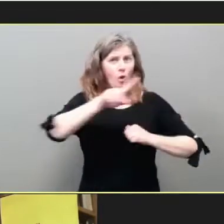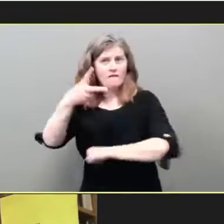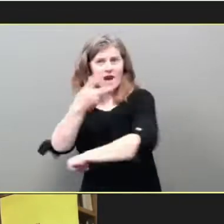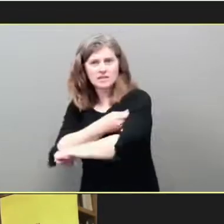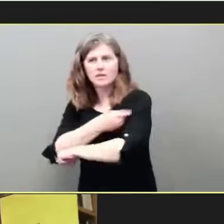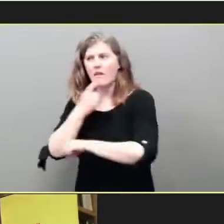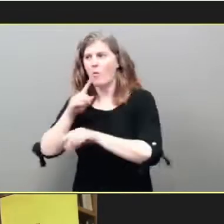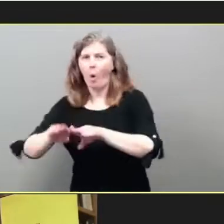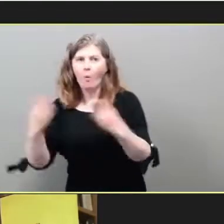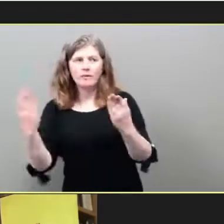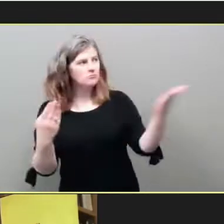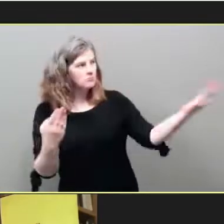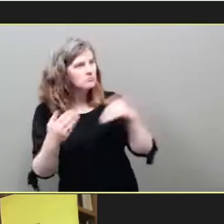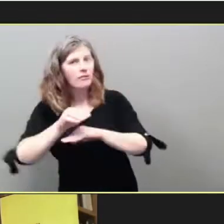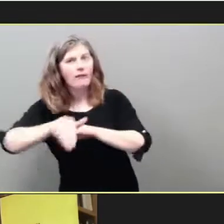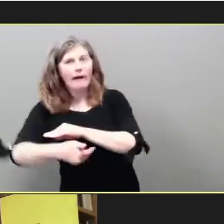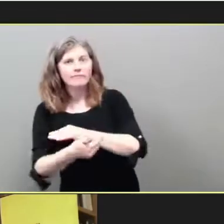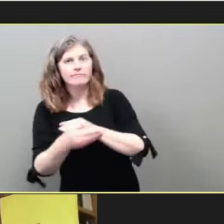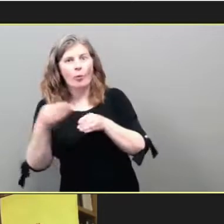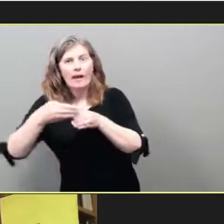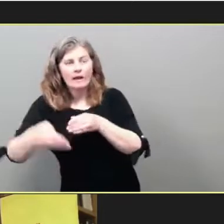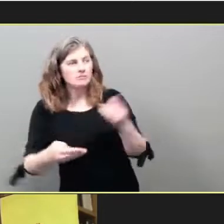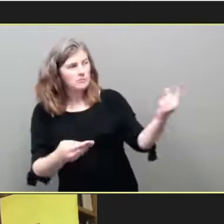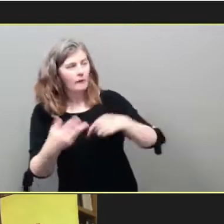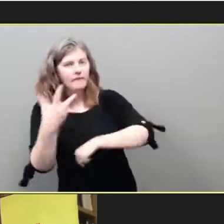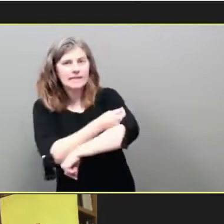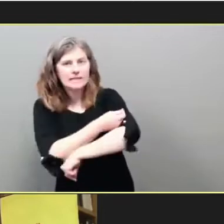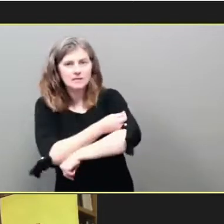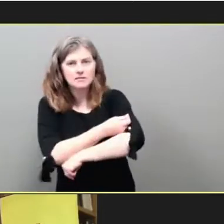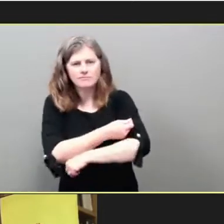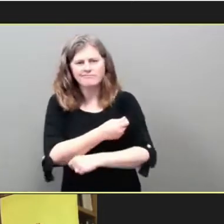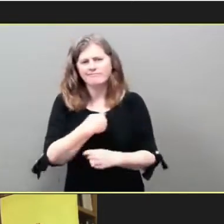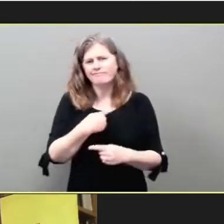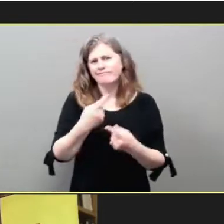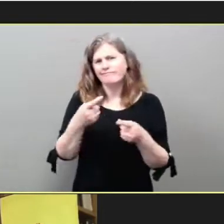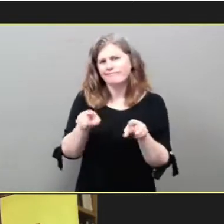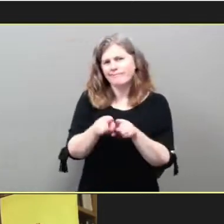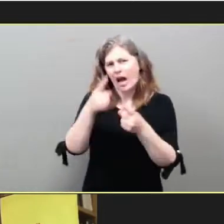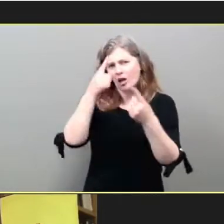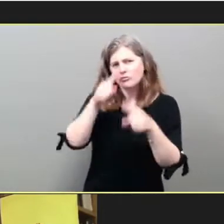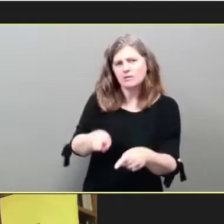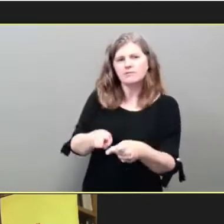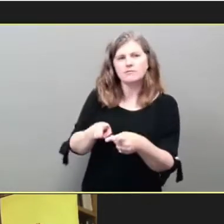So ah I agree with and Applied Secretary Hollande's for this new